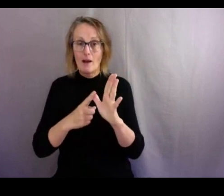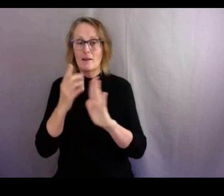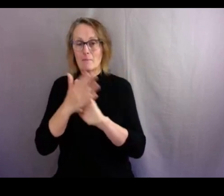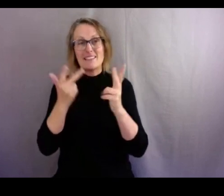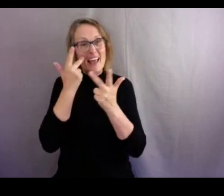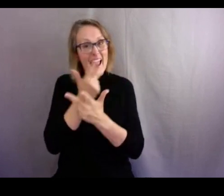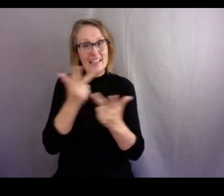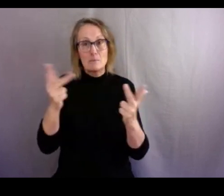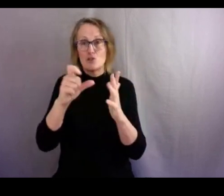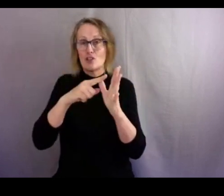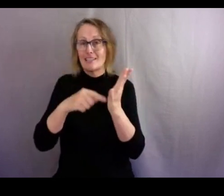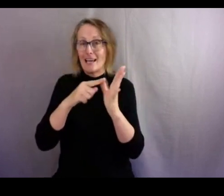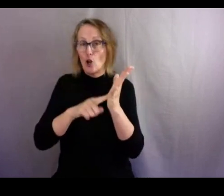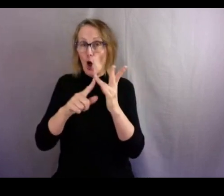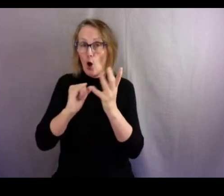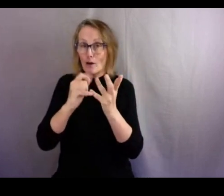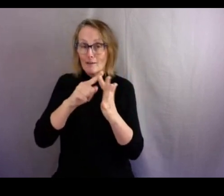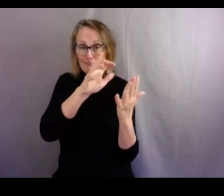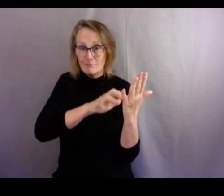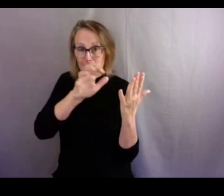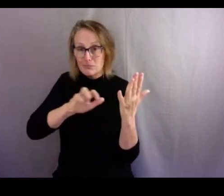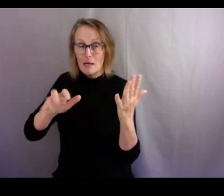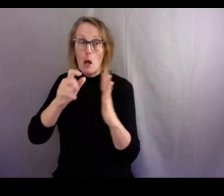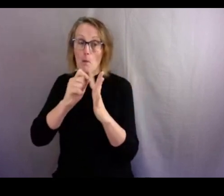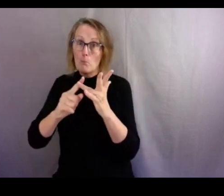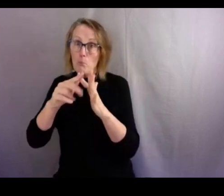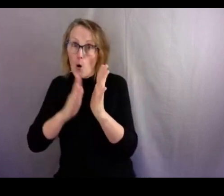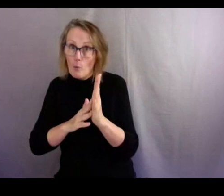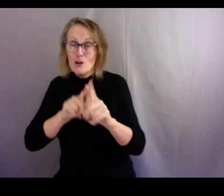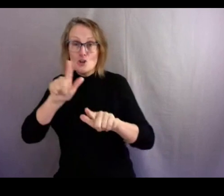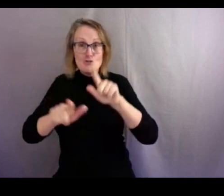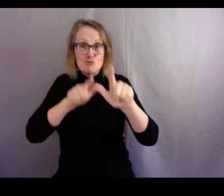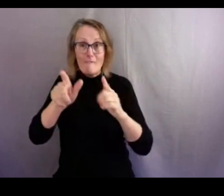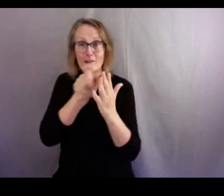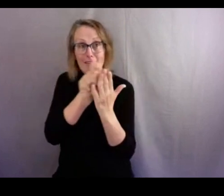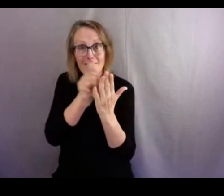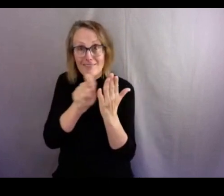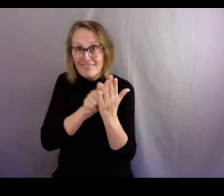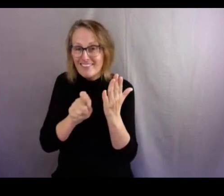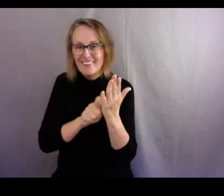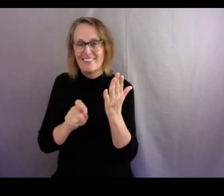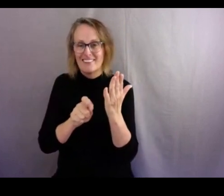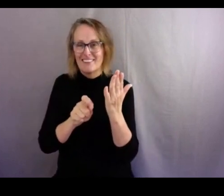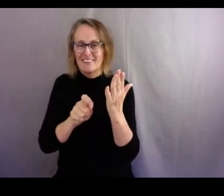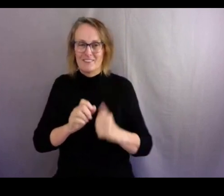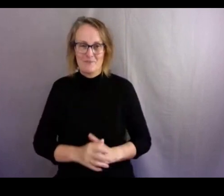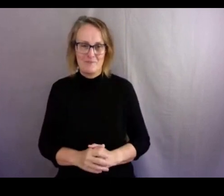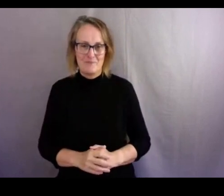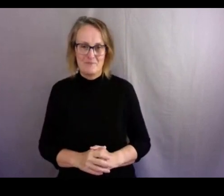It's obviously all of this, but it's also a lot more as Noa Noa is actually a literary tale